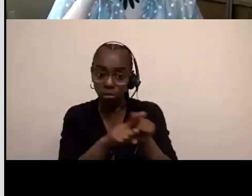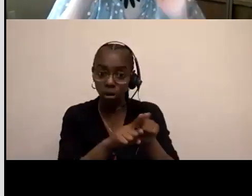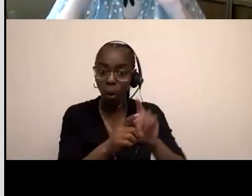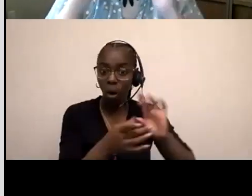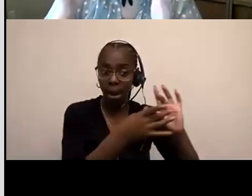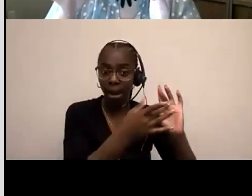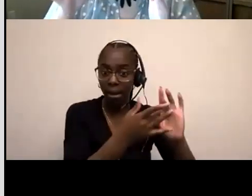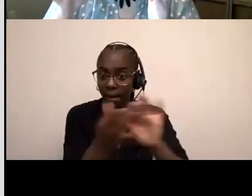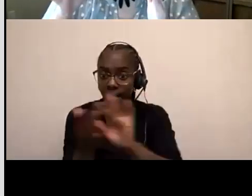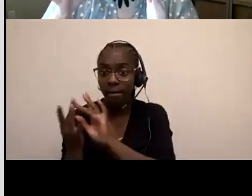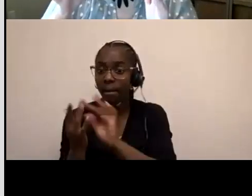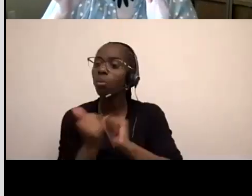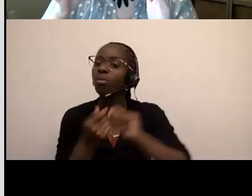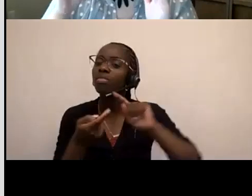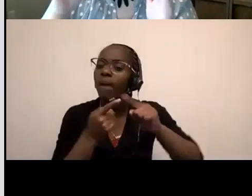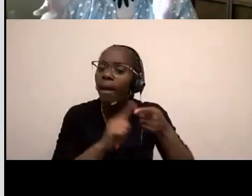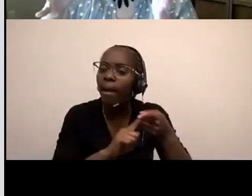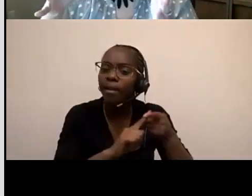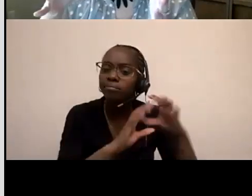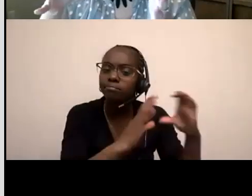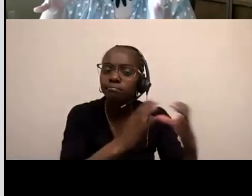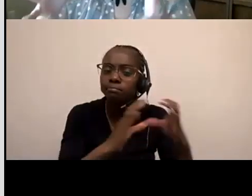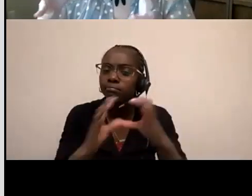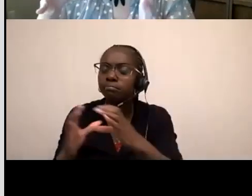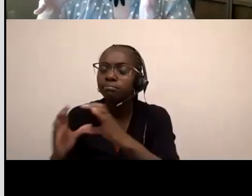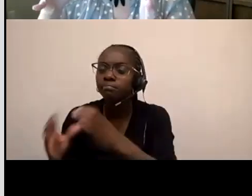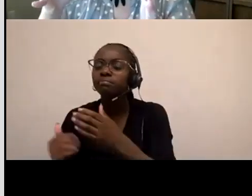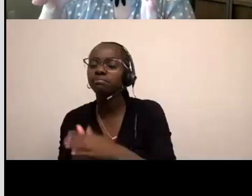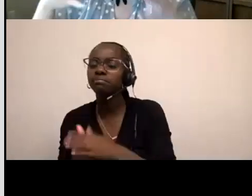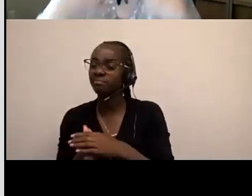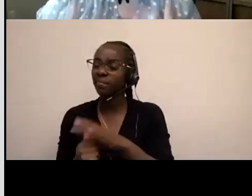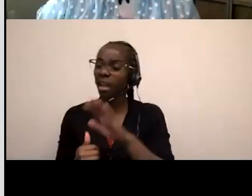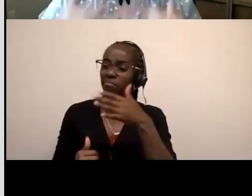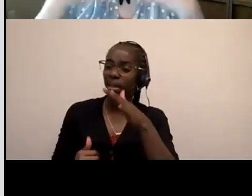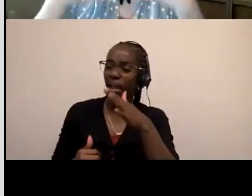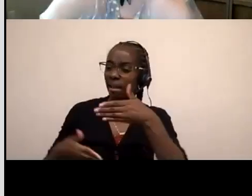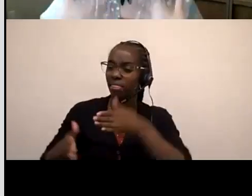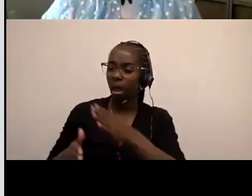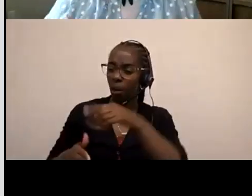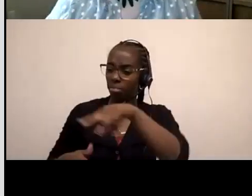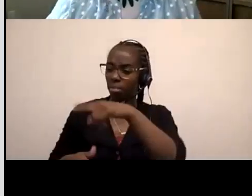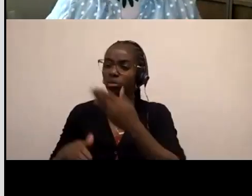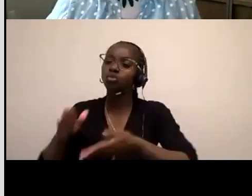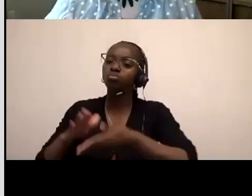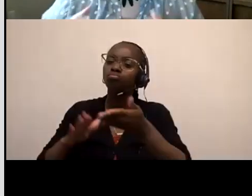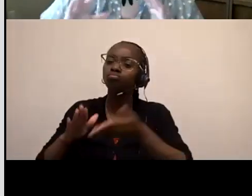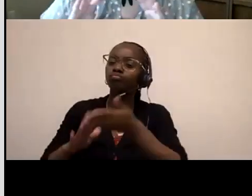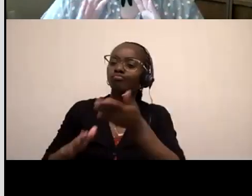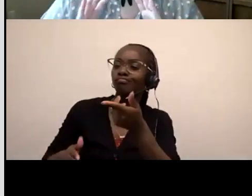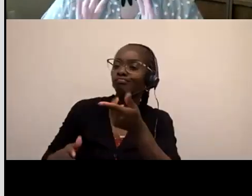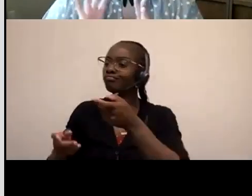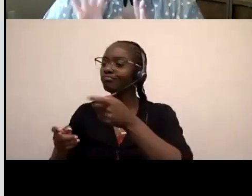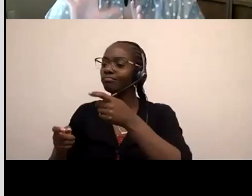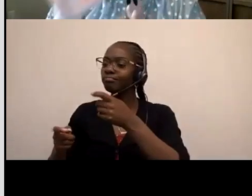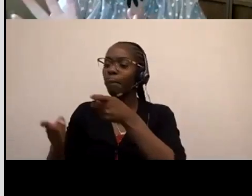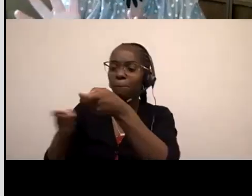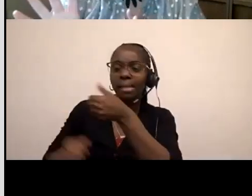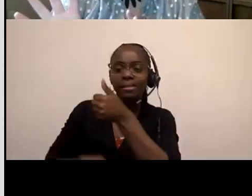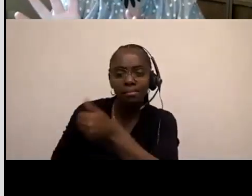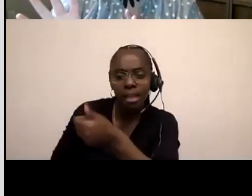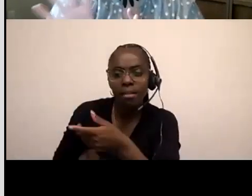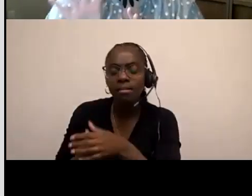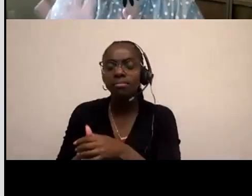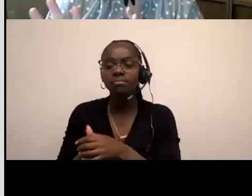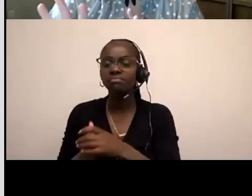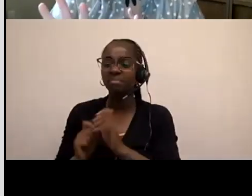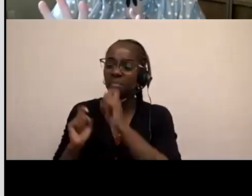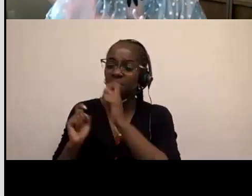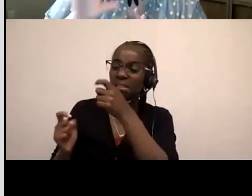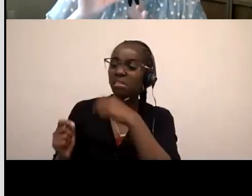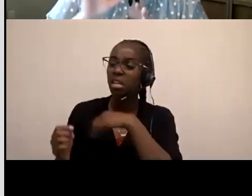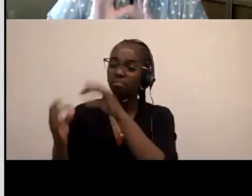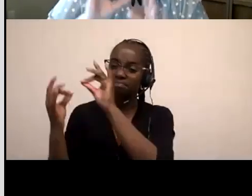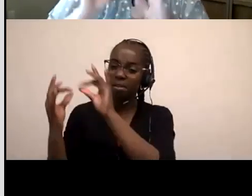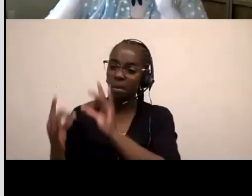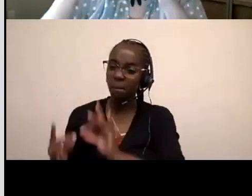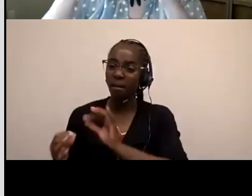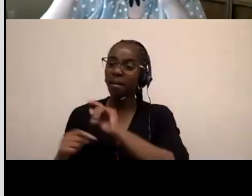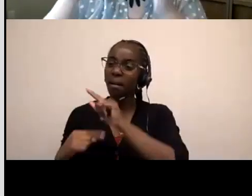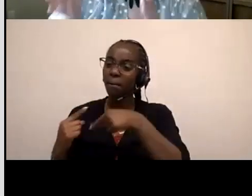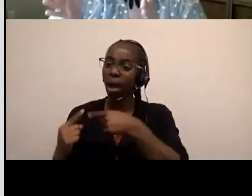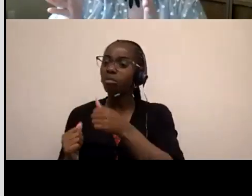MY TEENAGER RUN THEIR OWN SELF-BUT I'M GIVING INPUT ABOUT SELF-CARE AND CREATE A STRUCTURE